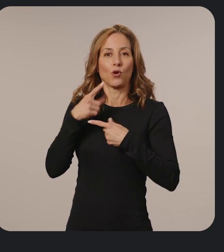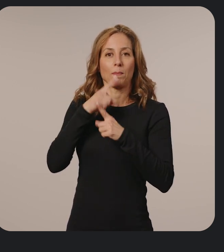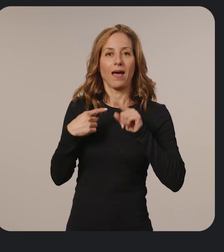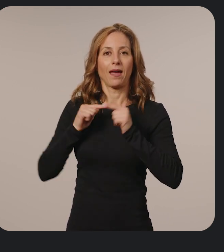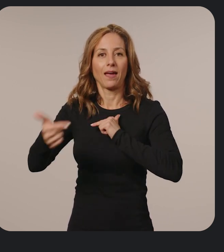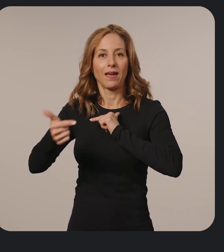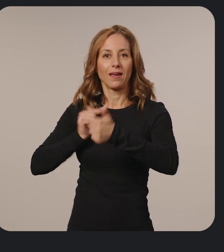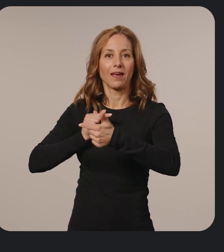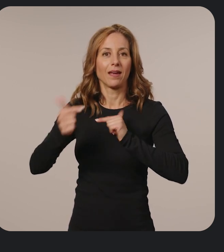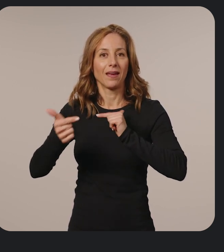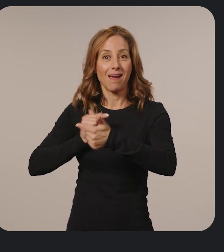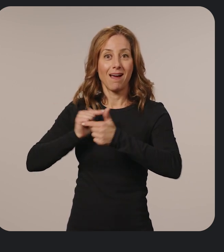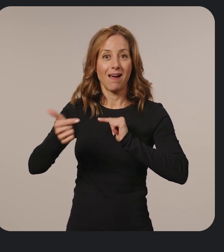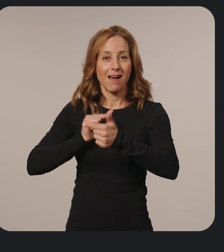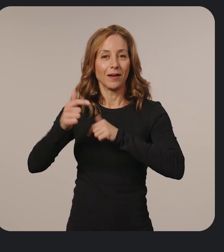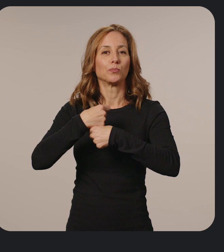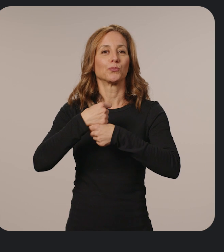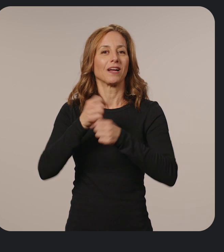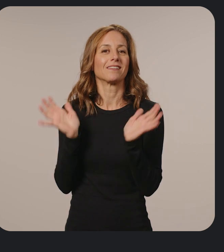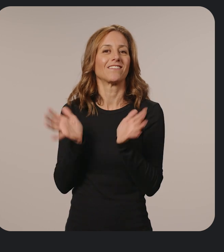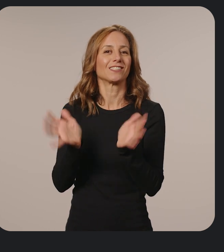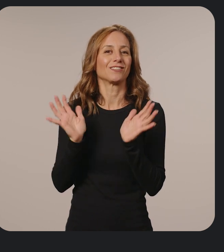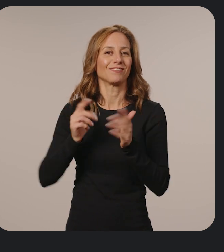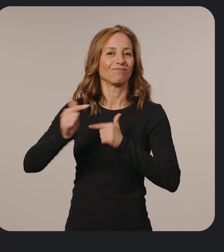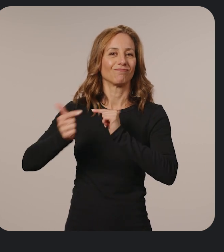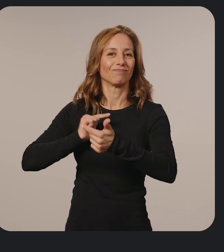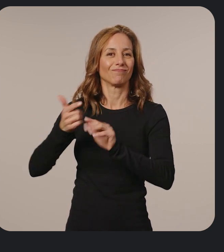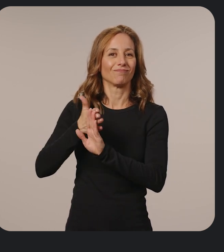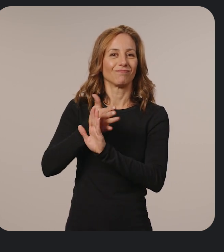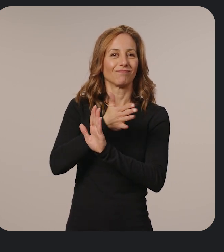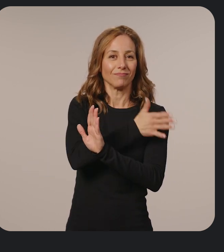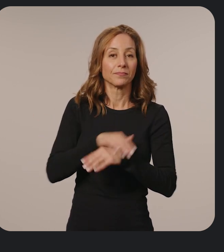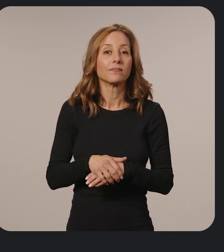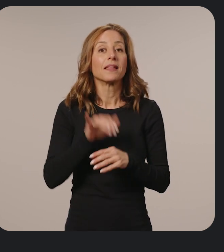And in doing so, we produce a conversation history. But that means that the prompt that we send to an LM,